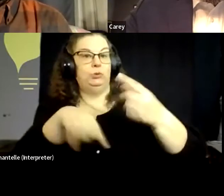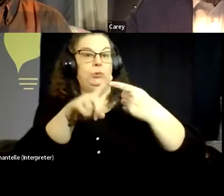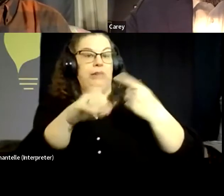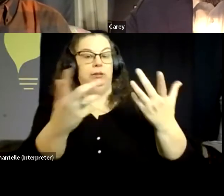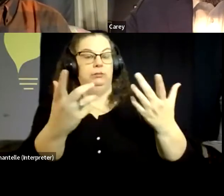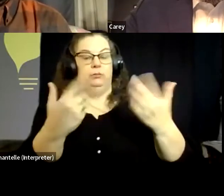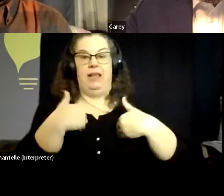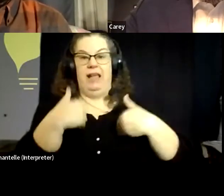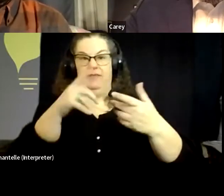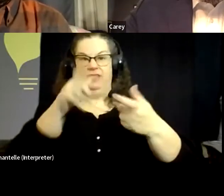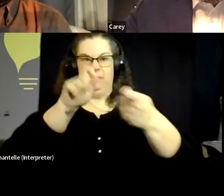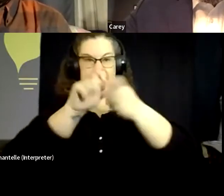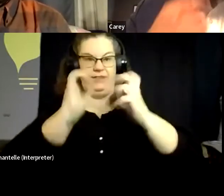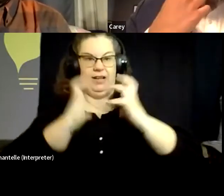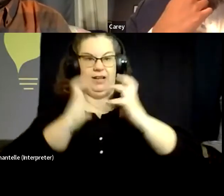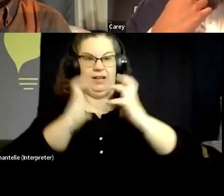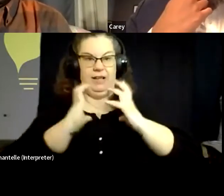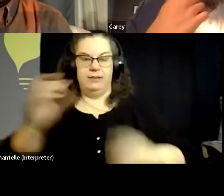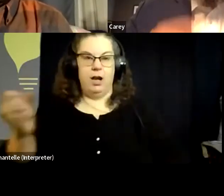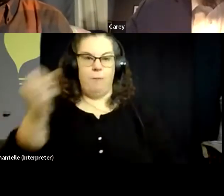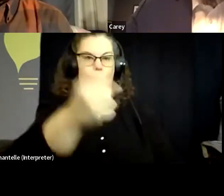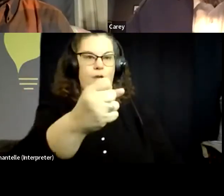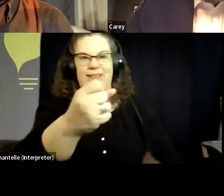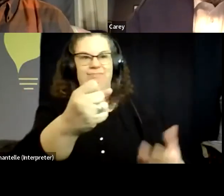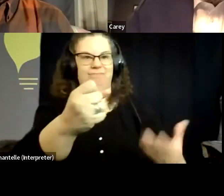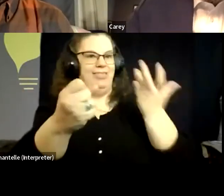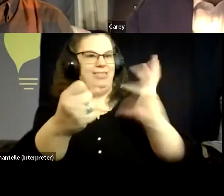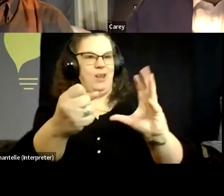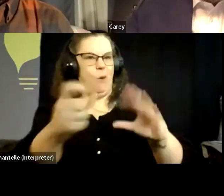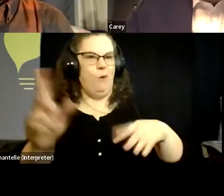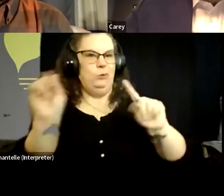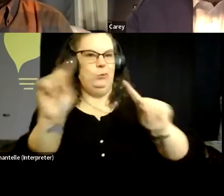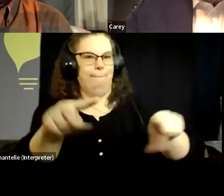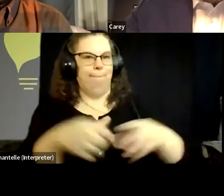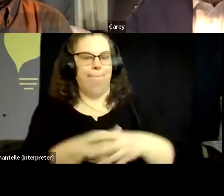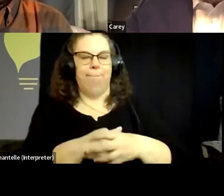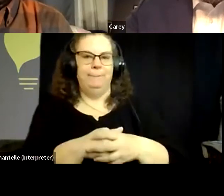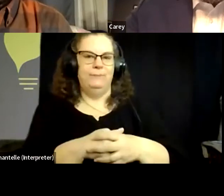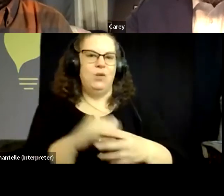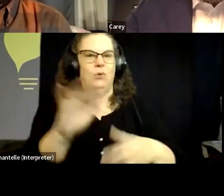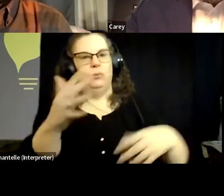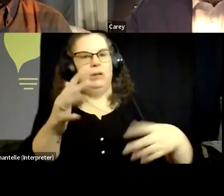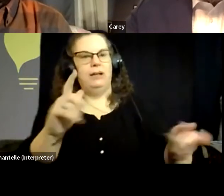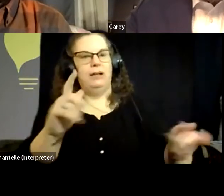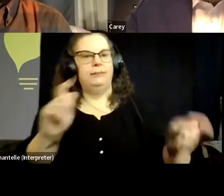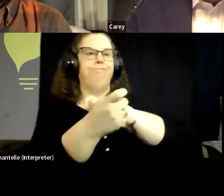certain clients brought to the "Y" that don't want to come. We kind of switch gears. We work on three